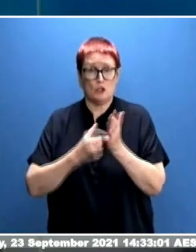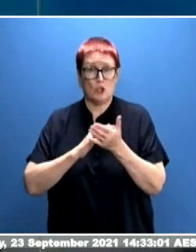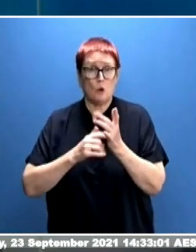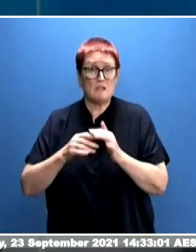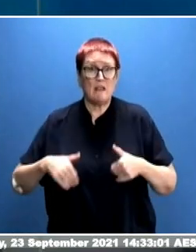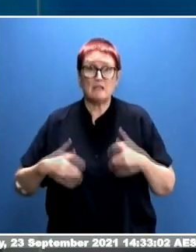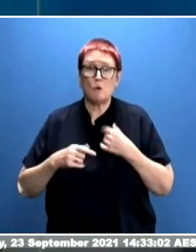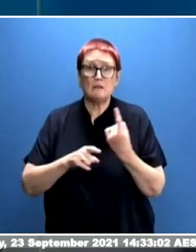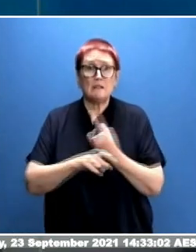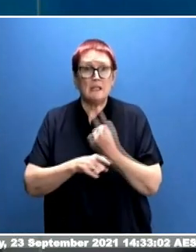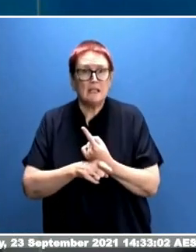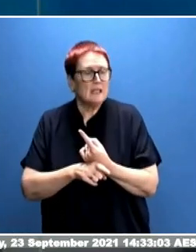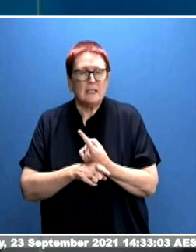to detention, it's not helpful at all.